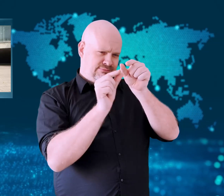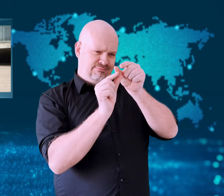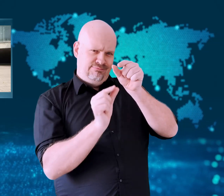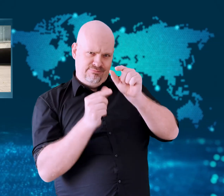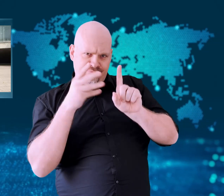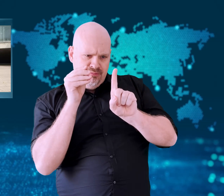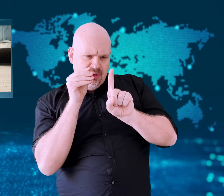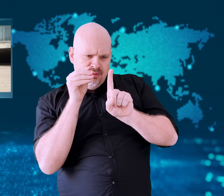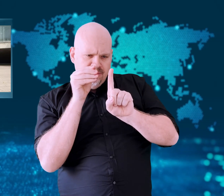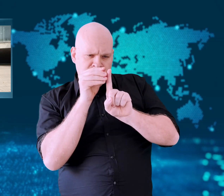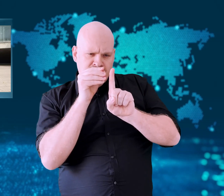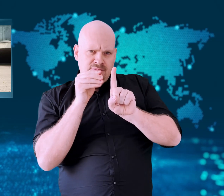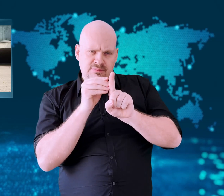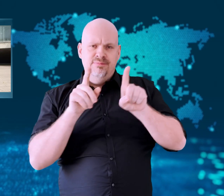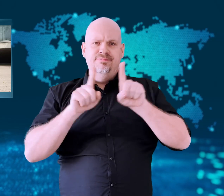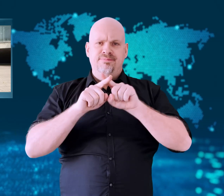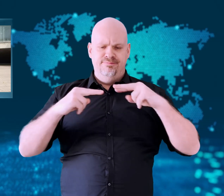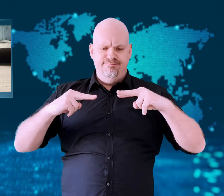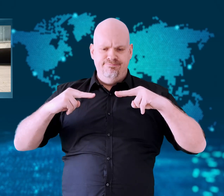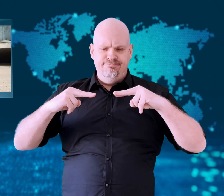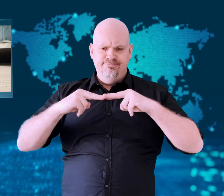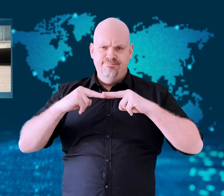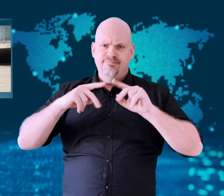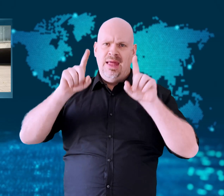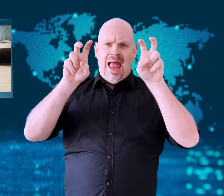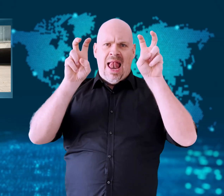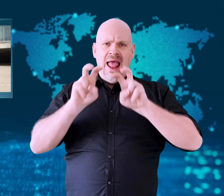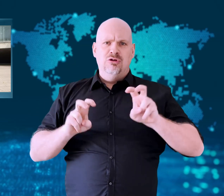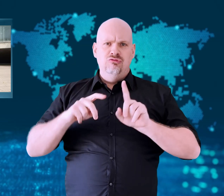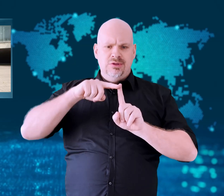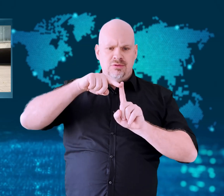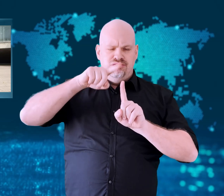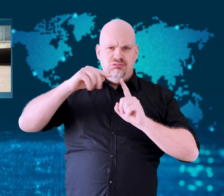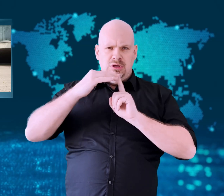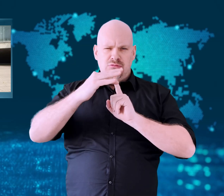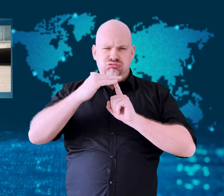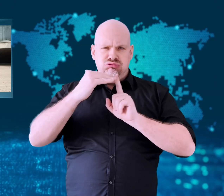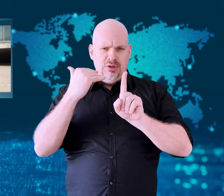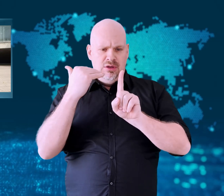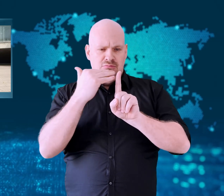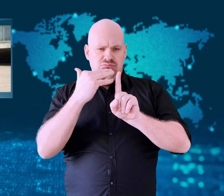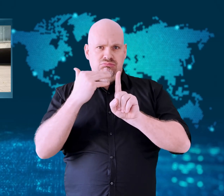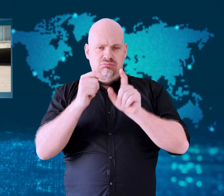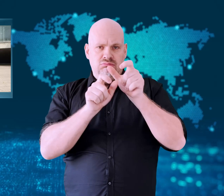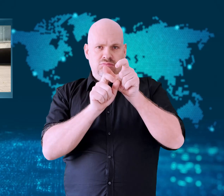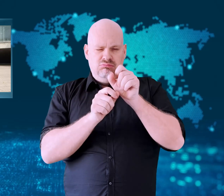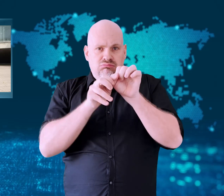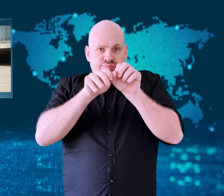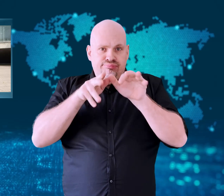receiving electrodes in his spine. In 2017,